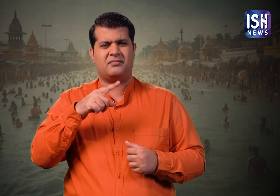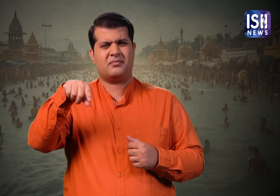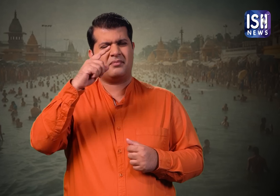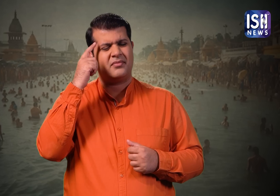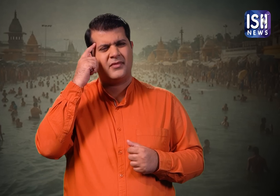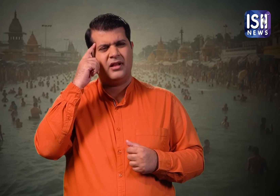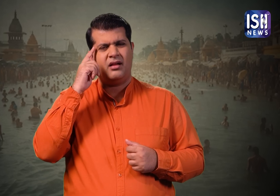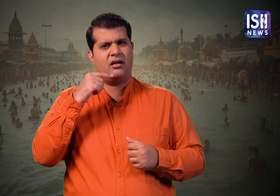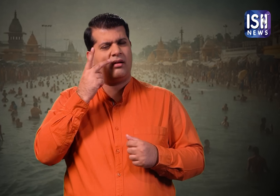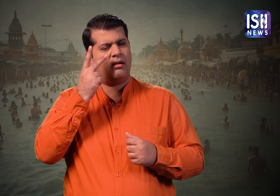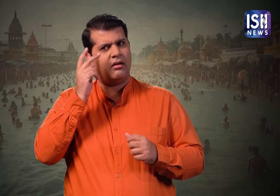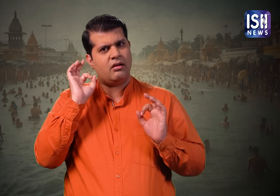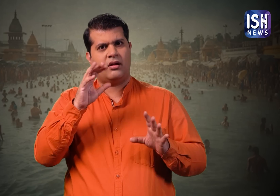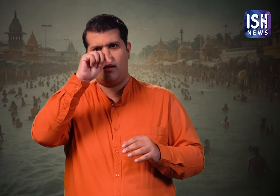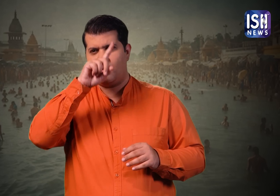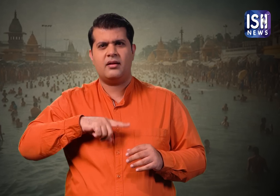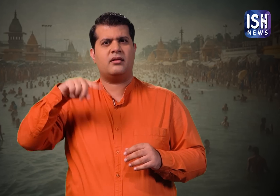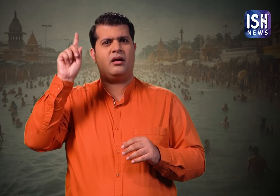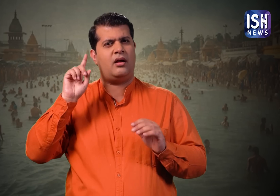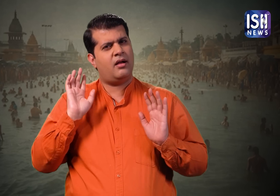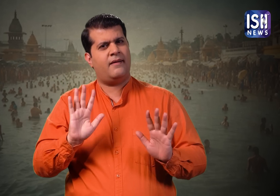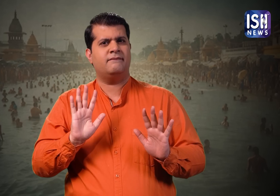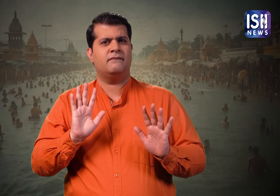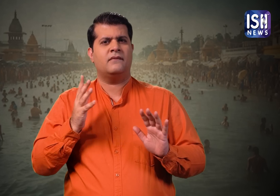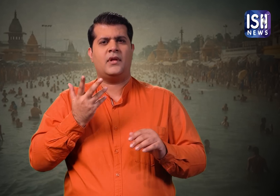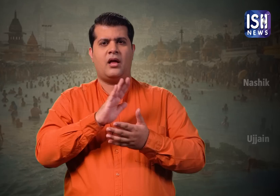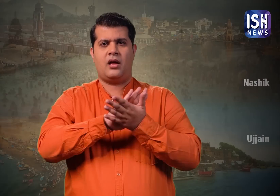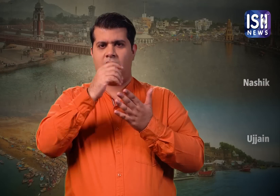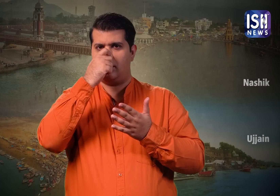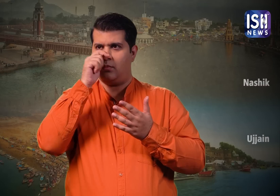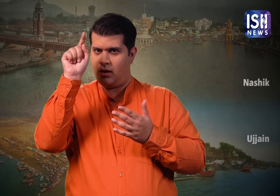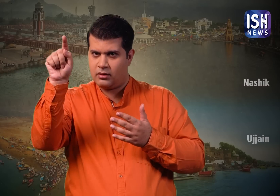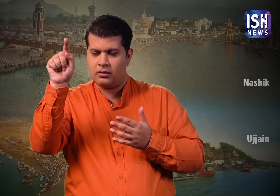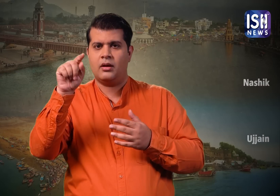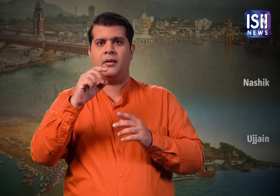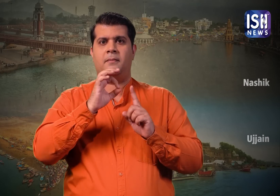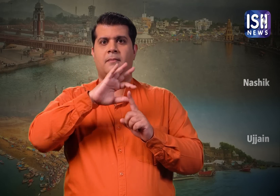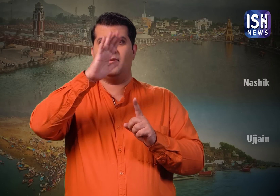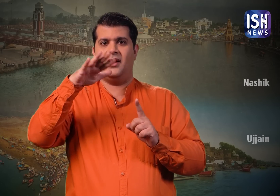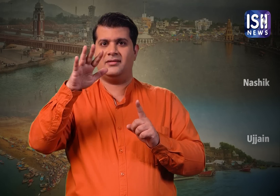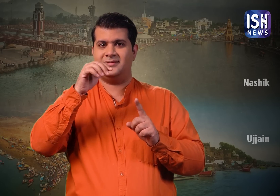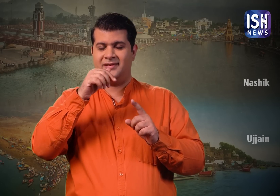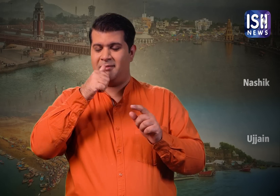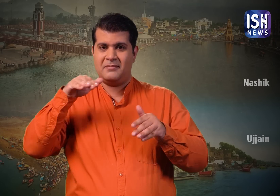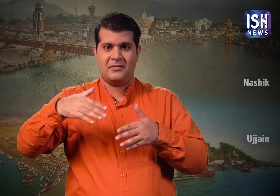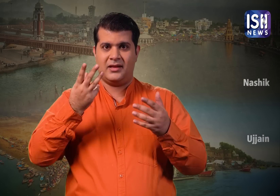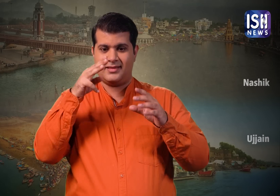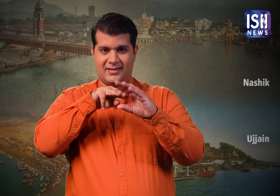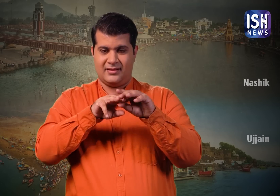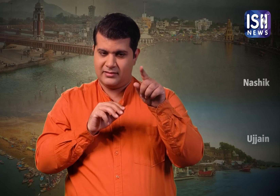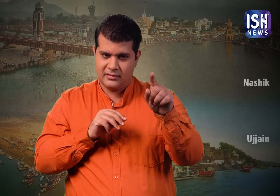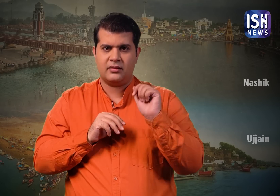You may have seen and wondered why the Kumbh Mela is held in Haridwar, Prayagraj at the Triveni Sangam,